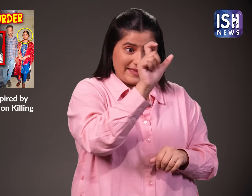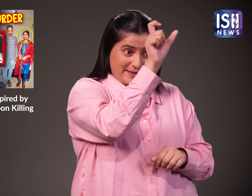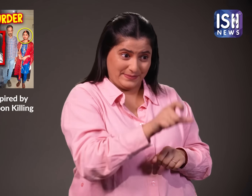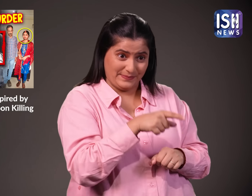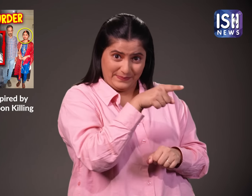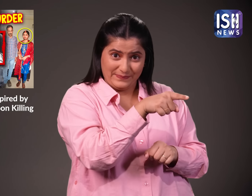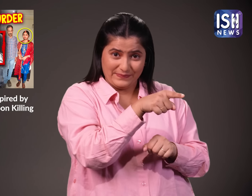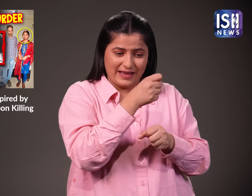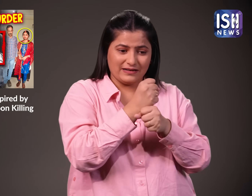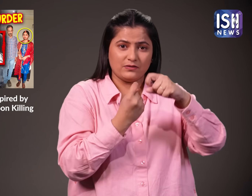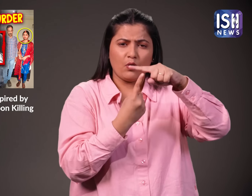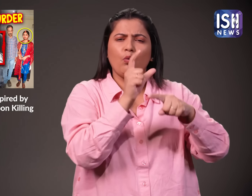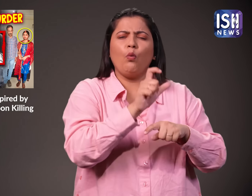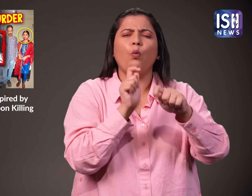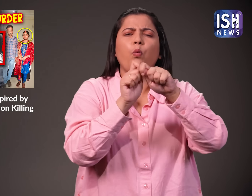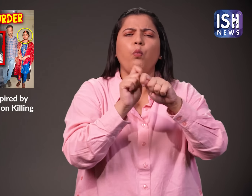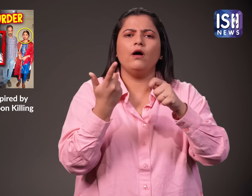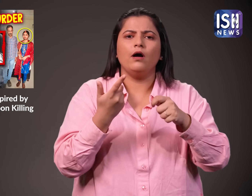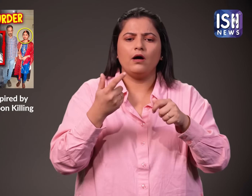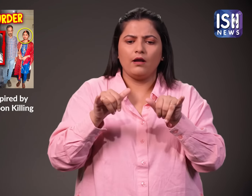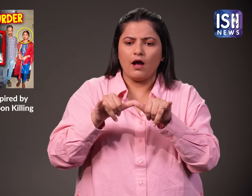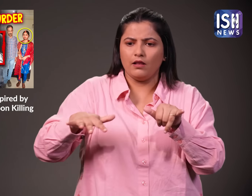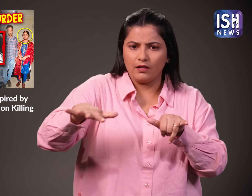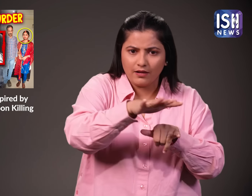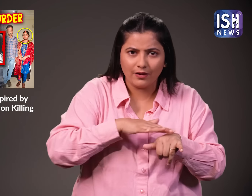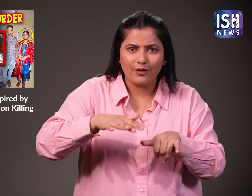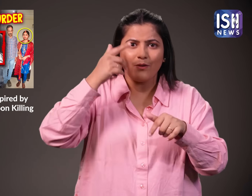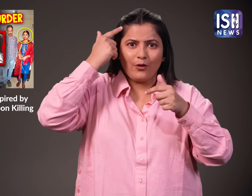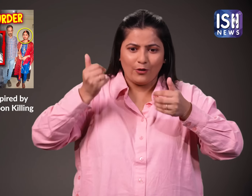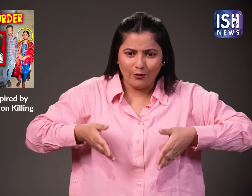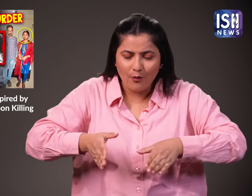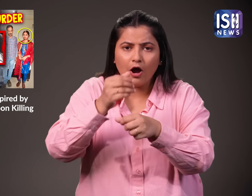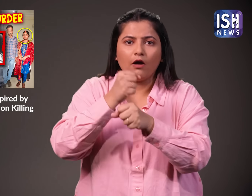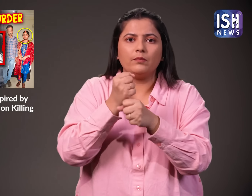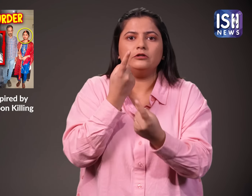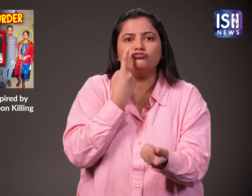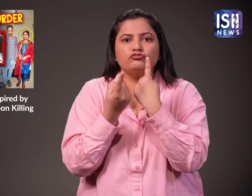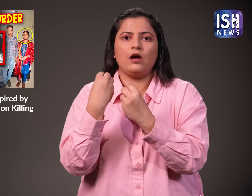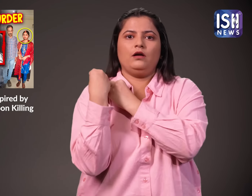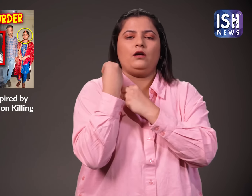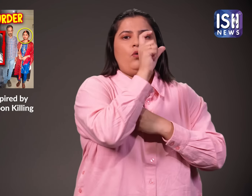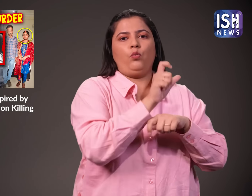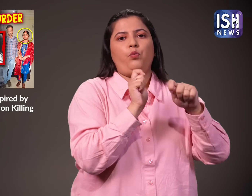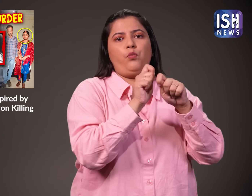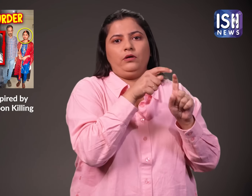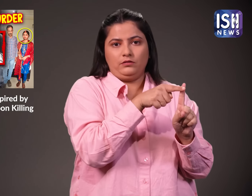Tejeswar was a land surveyor of government projects like roads etc.